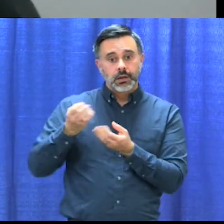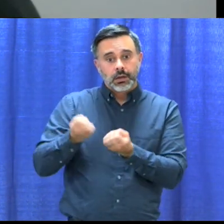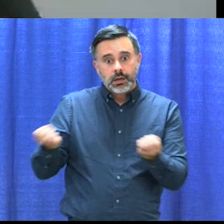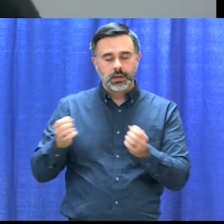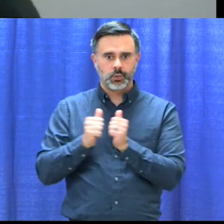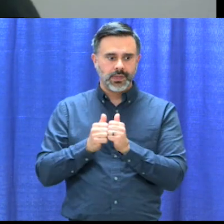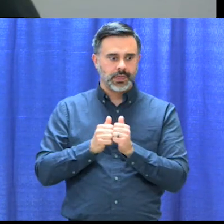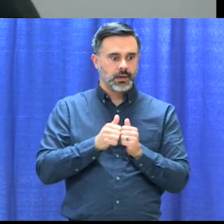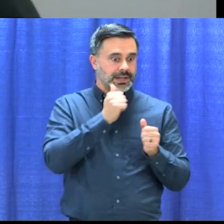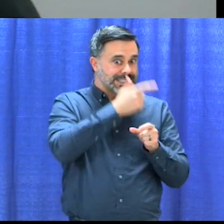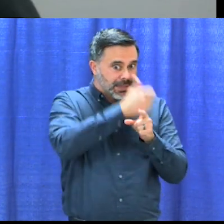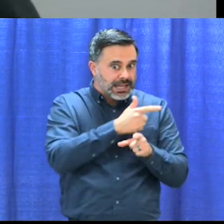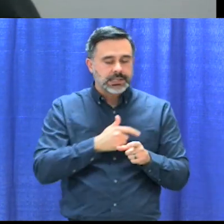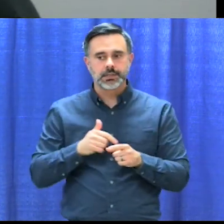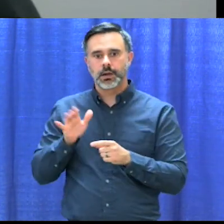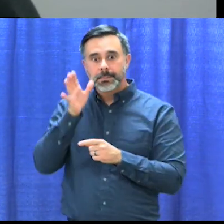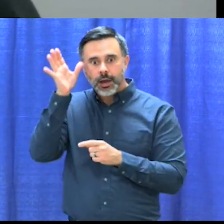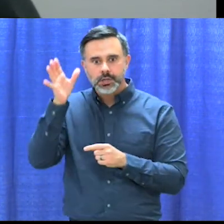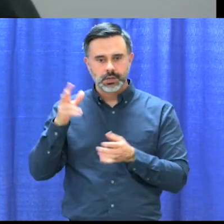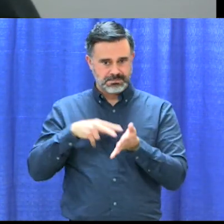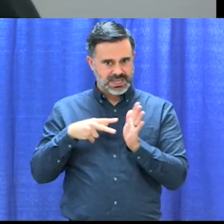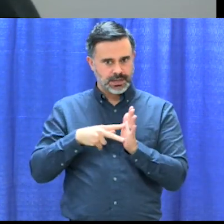access to technology is limited to certain parts of the day.